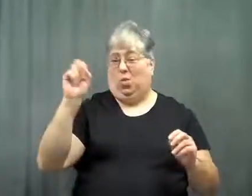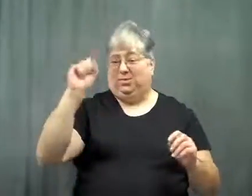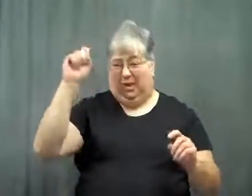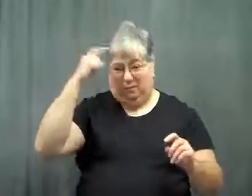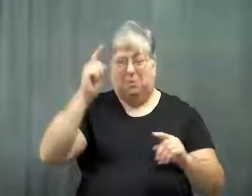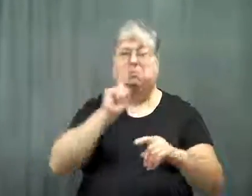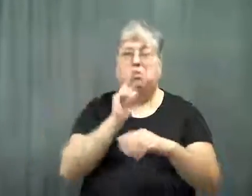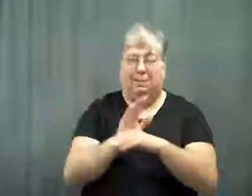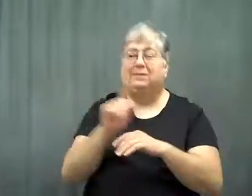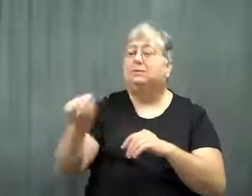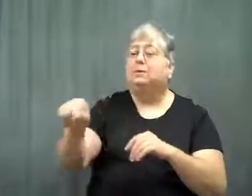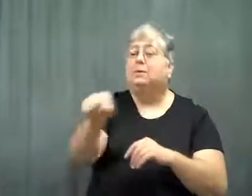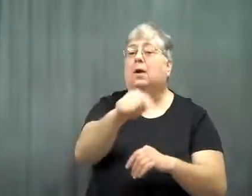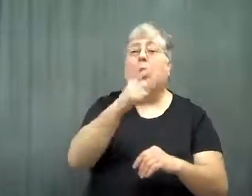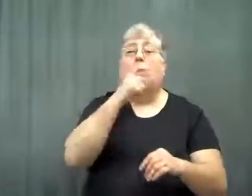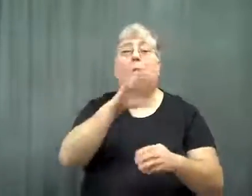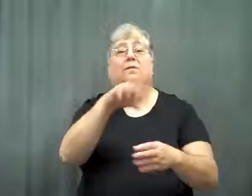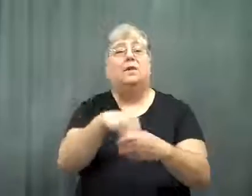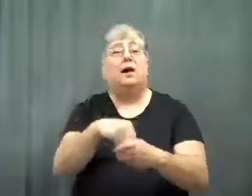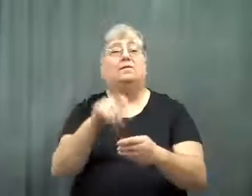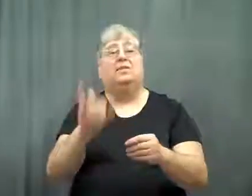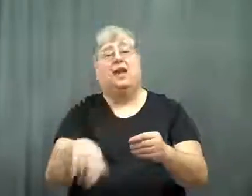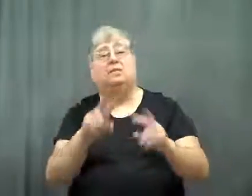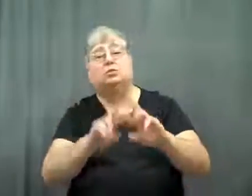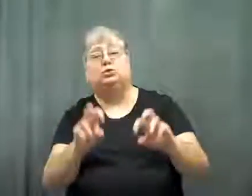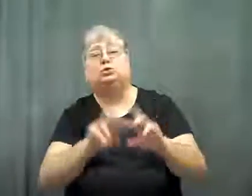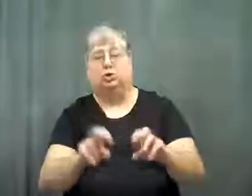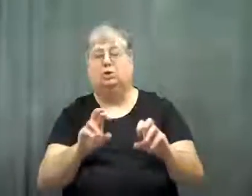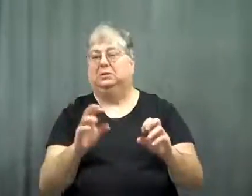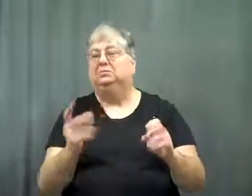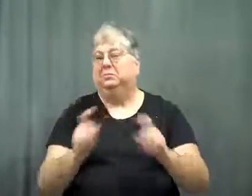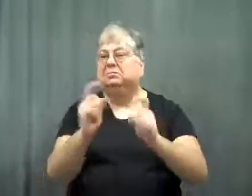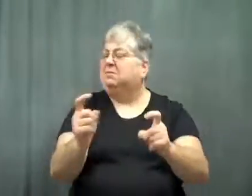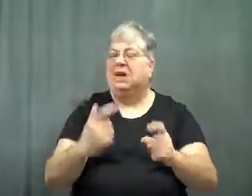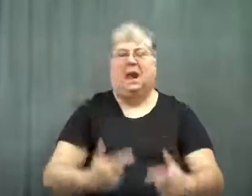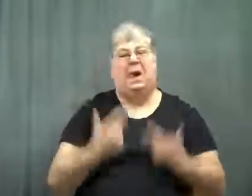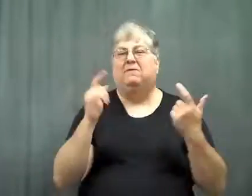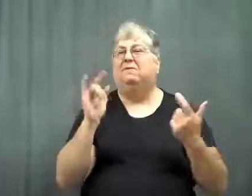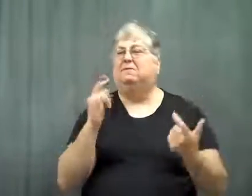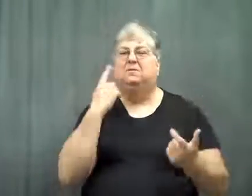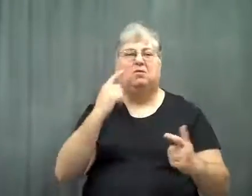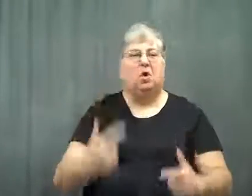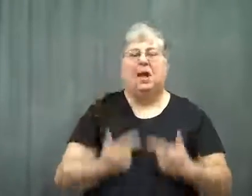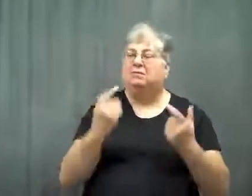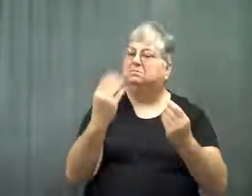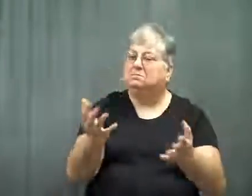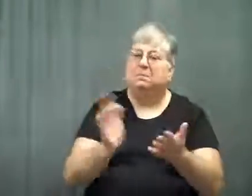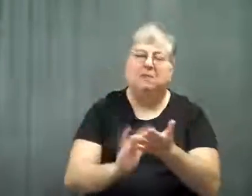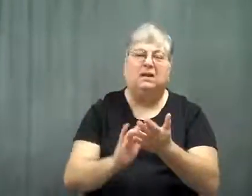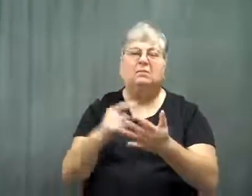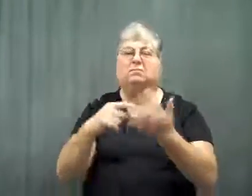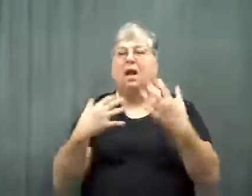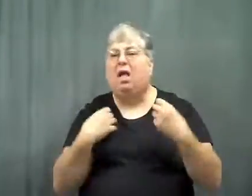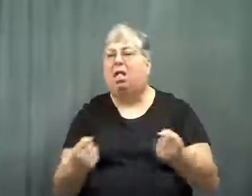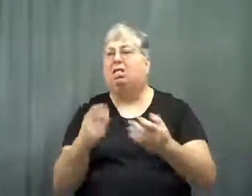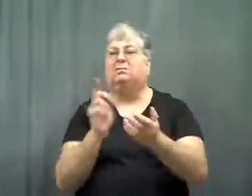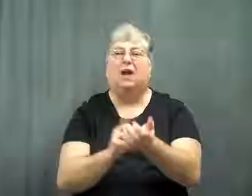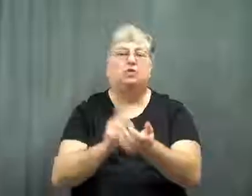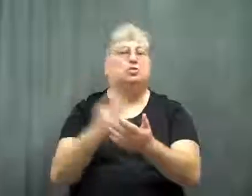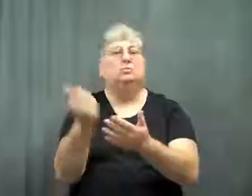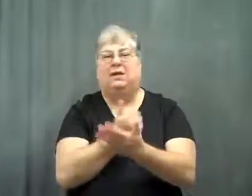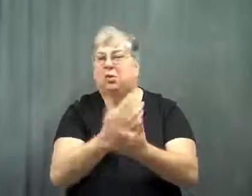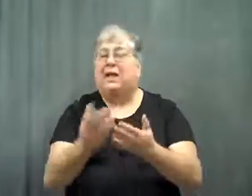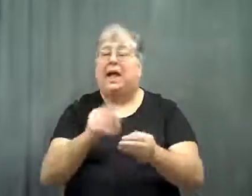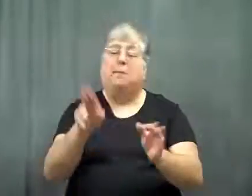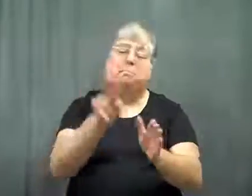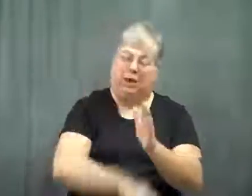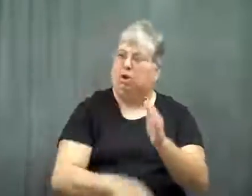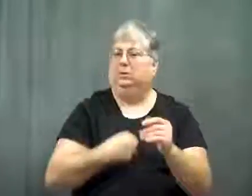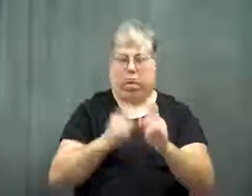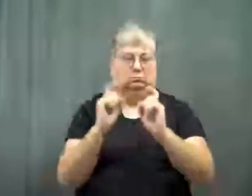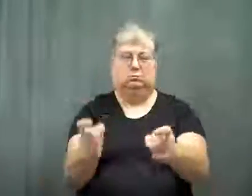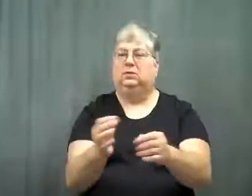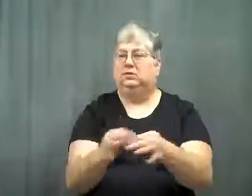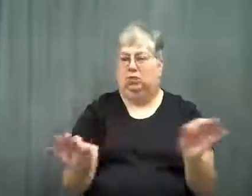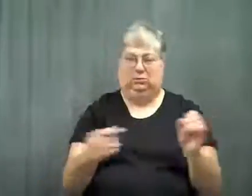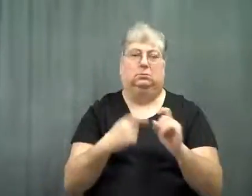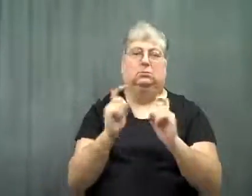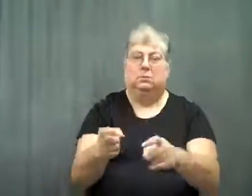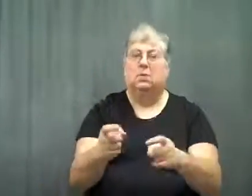The US government promised the subjects lifetime medical care and burial services.